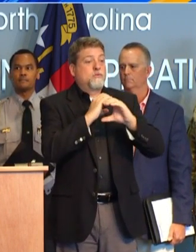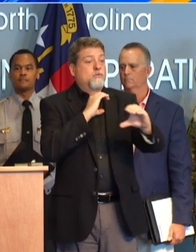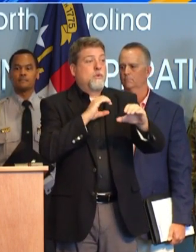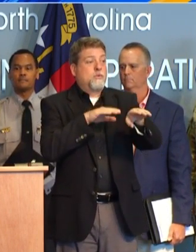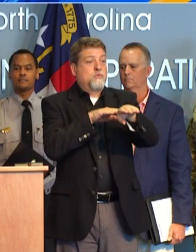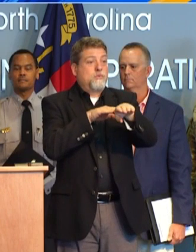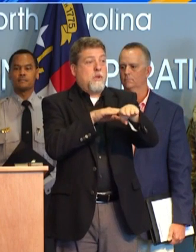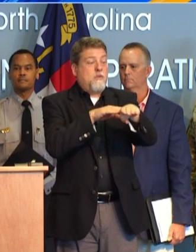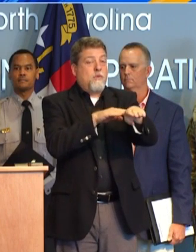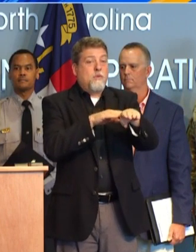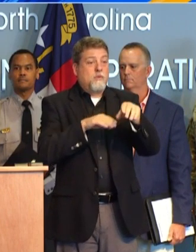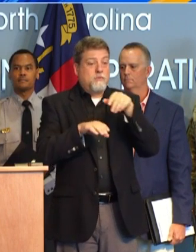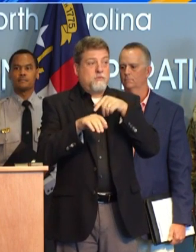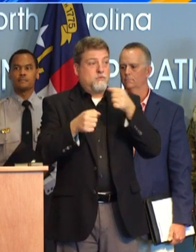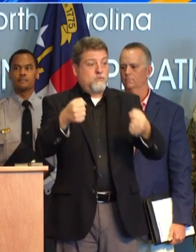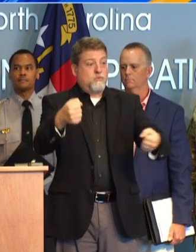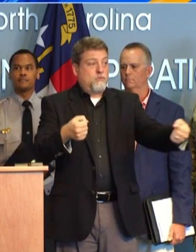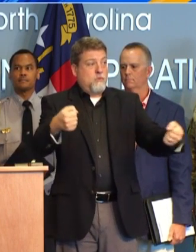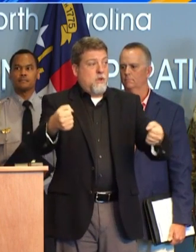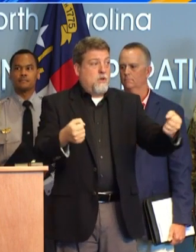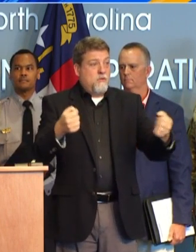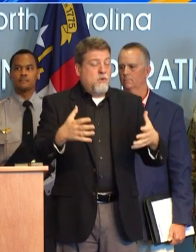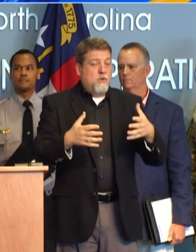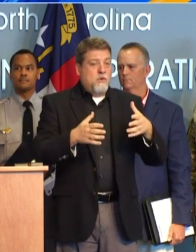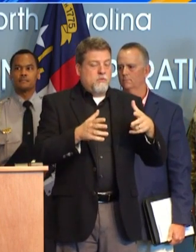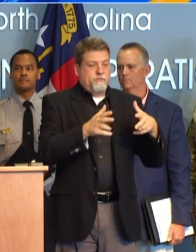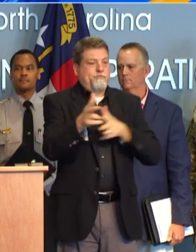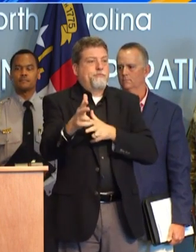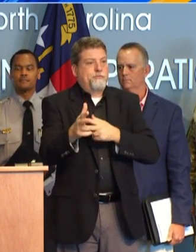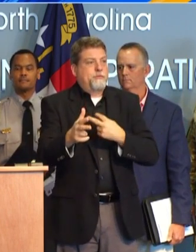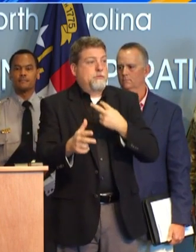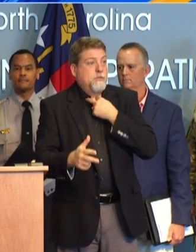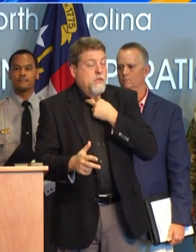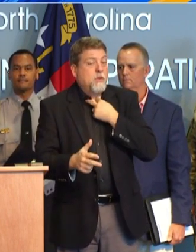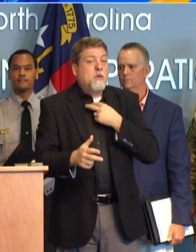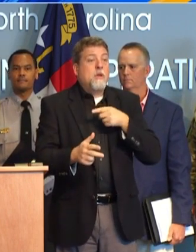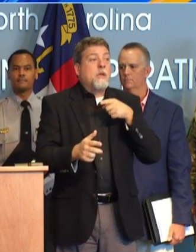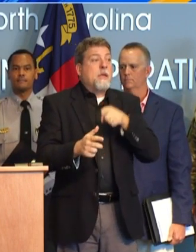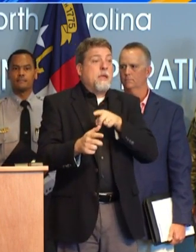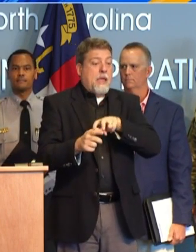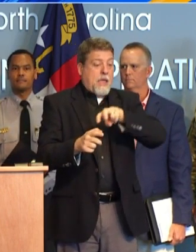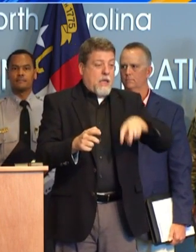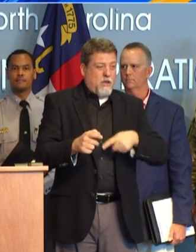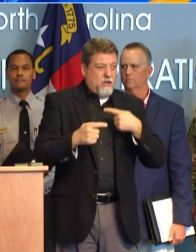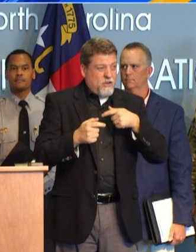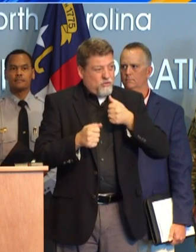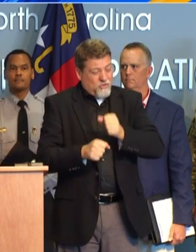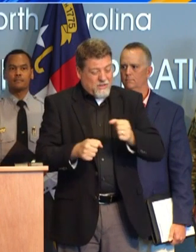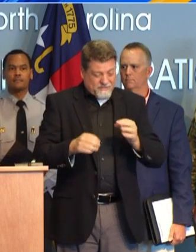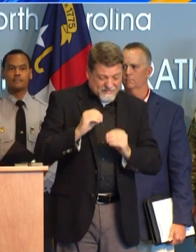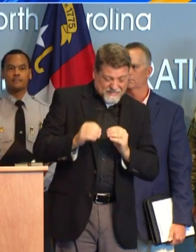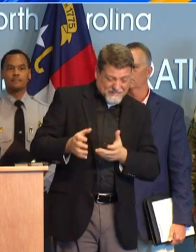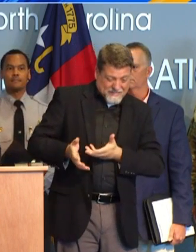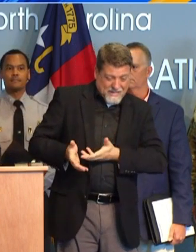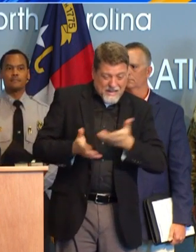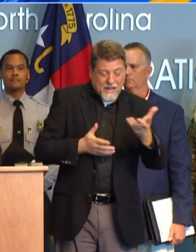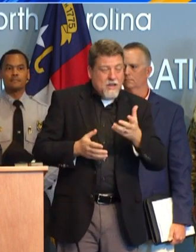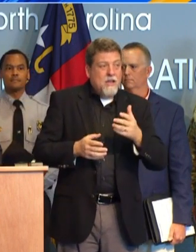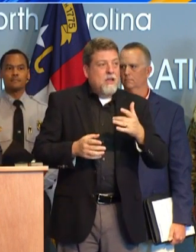PEOPLE. YESTERDAY A DRIVER WHOSE TRUCK GOT STUCK ON I-77 WAS WORKING TO FREE THE TRUCK AND BEGAN TO